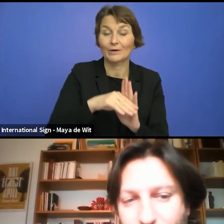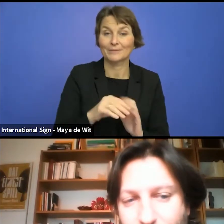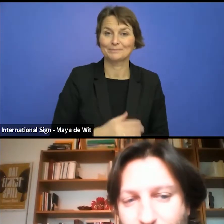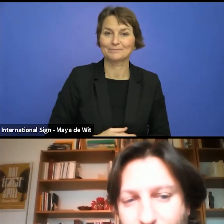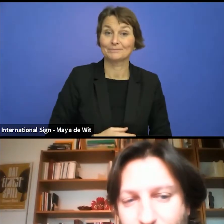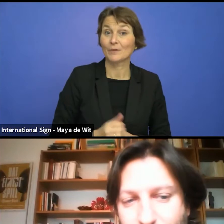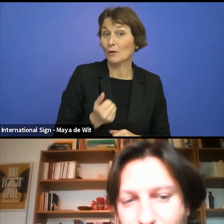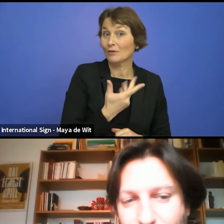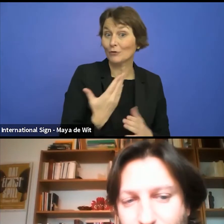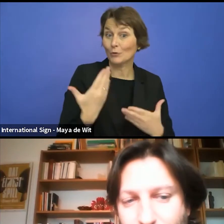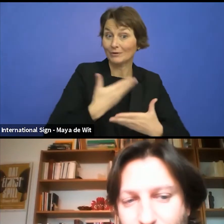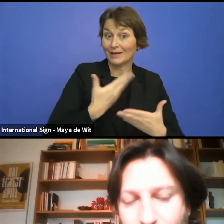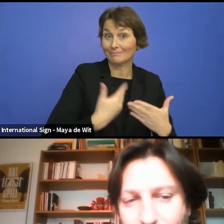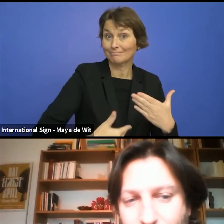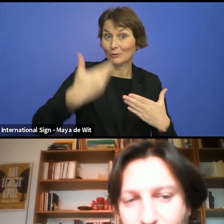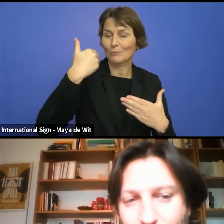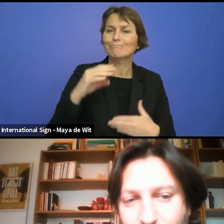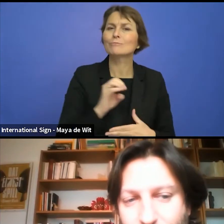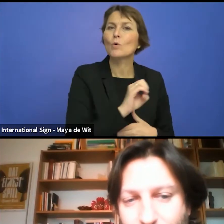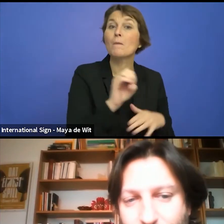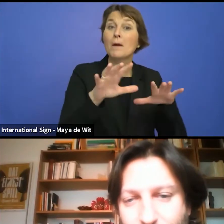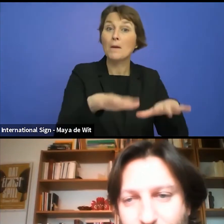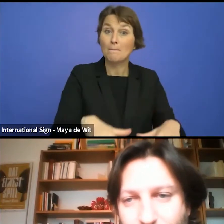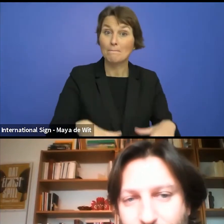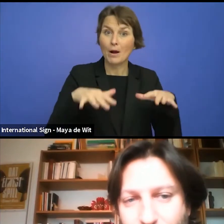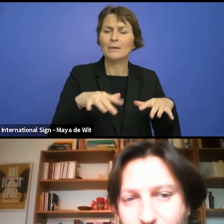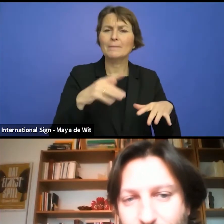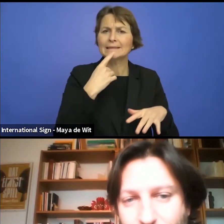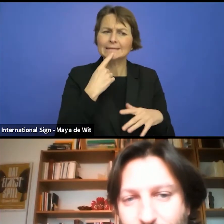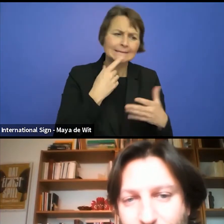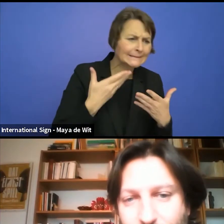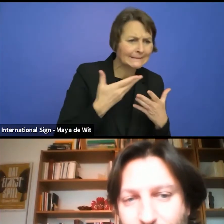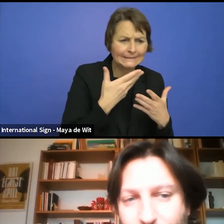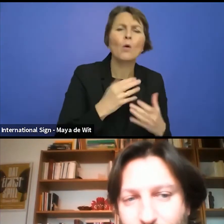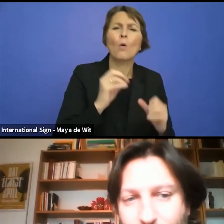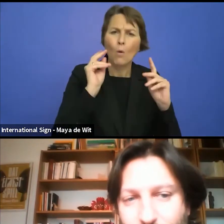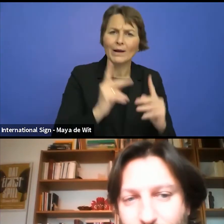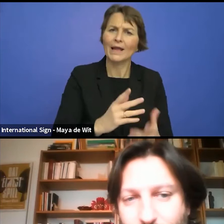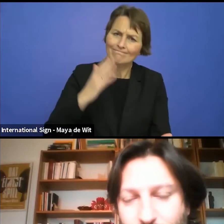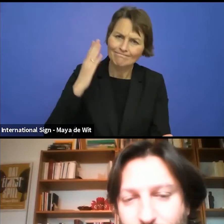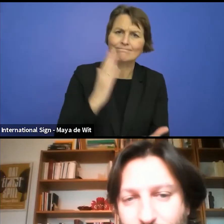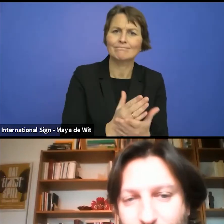secured an increase of 30%of the budget line for Creative Europe amounting now to 2.2